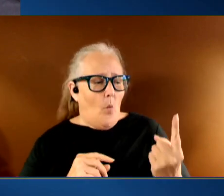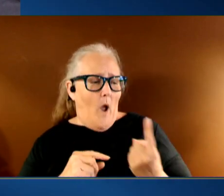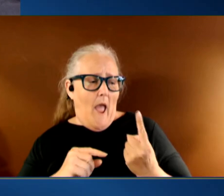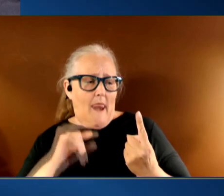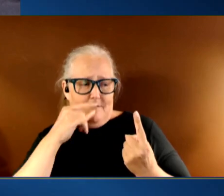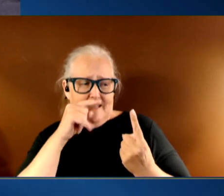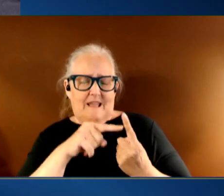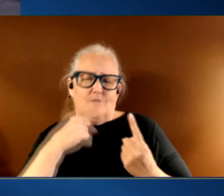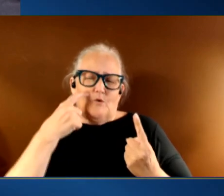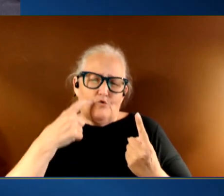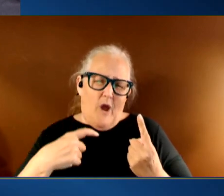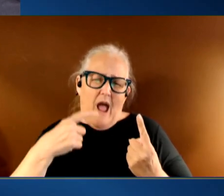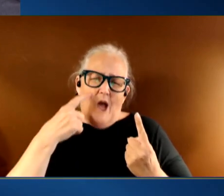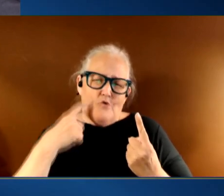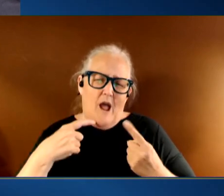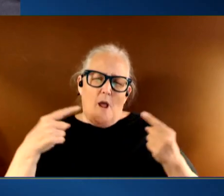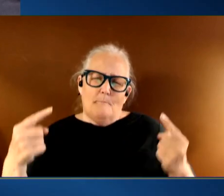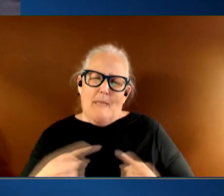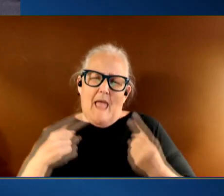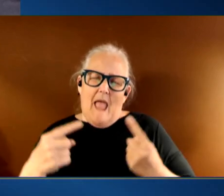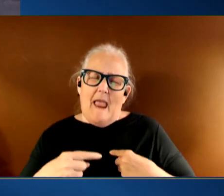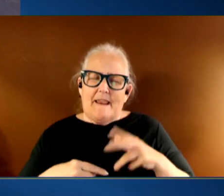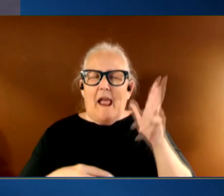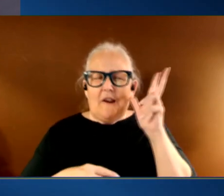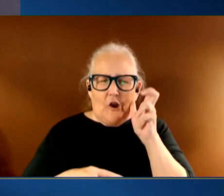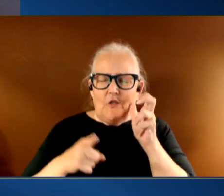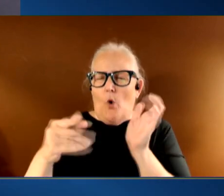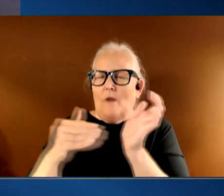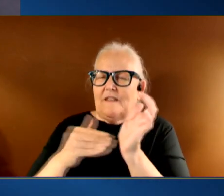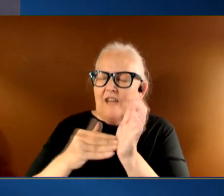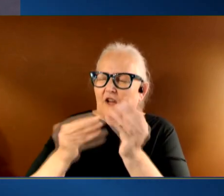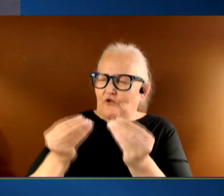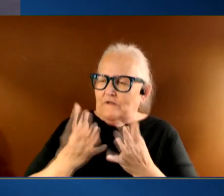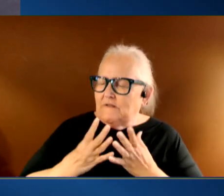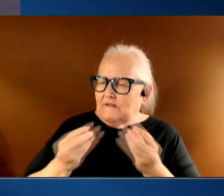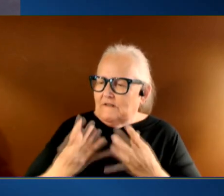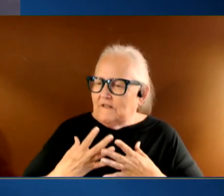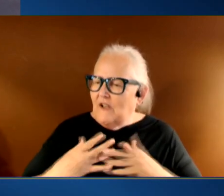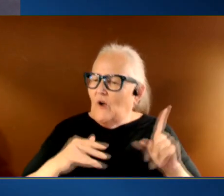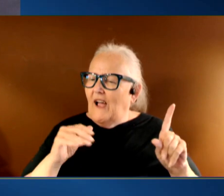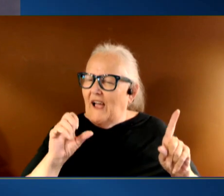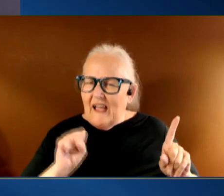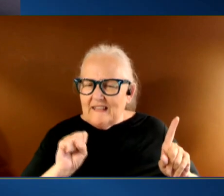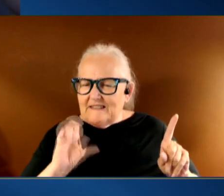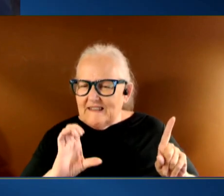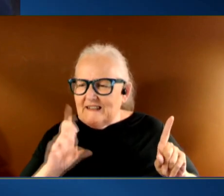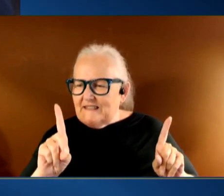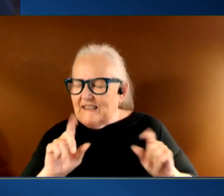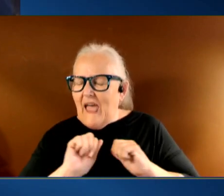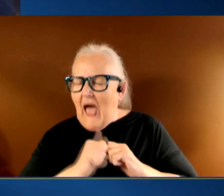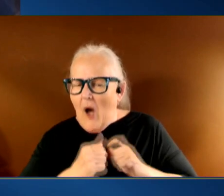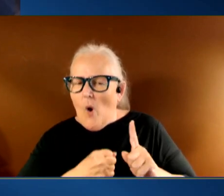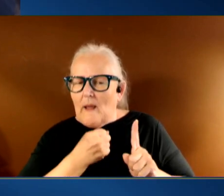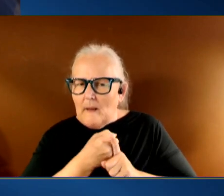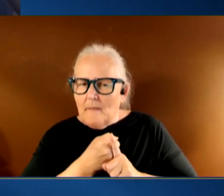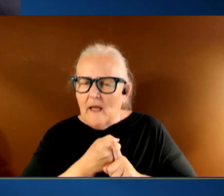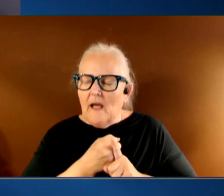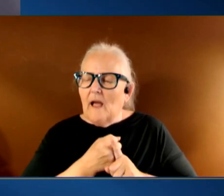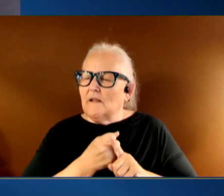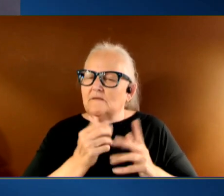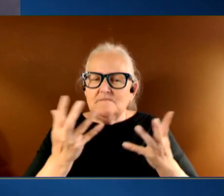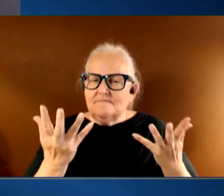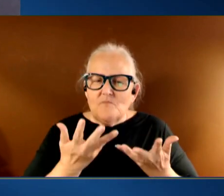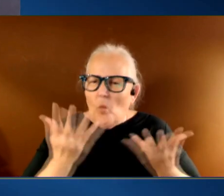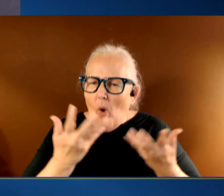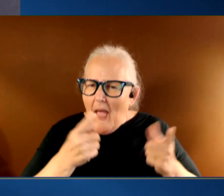pain. And she explained to me all of what sickle cell disease did and how it worked. And I just